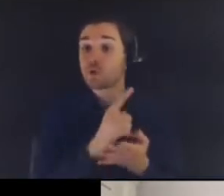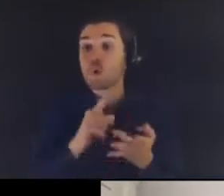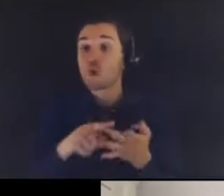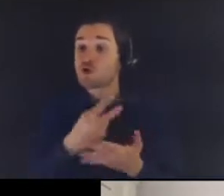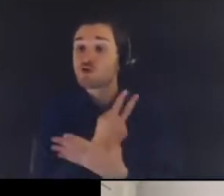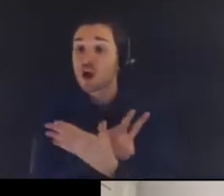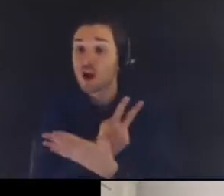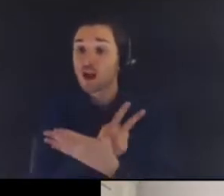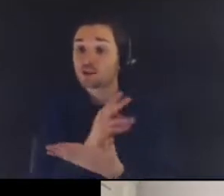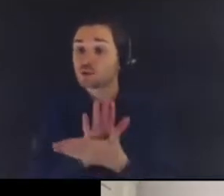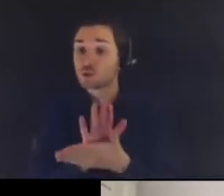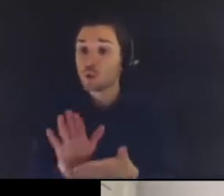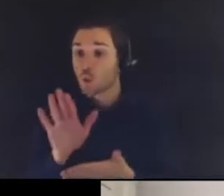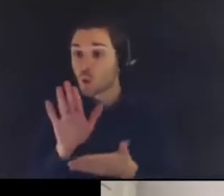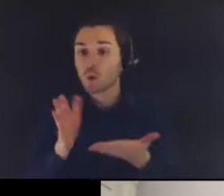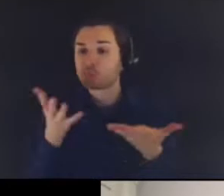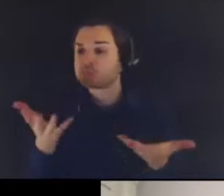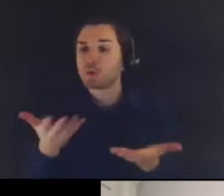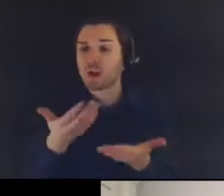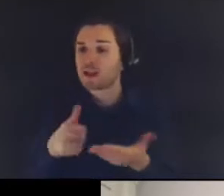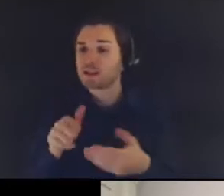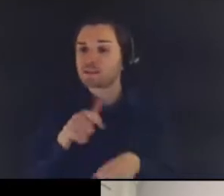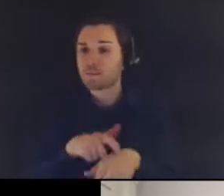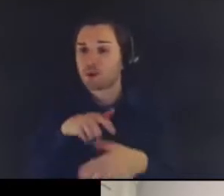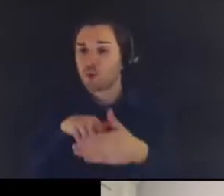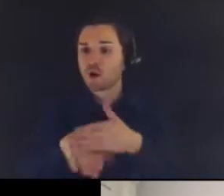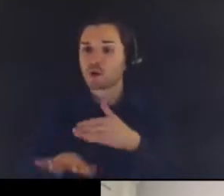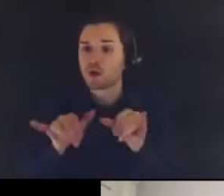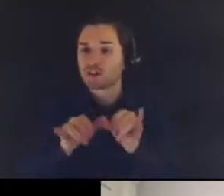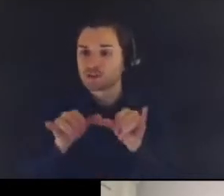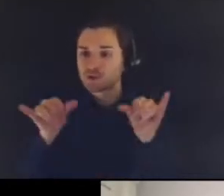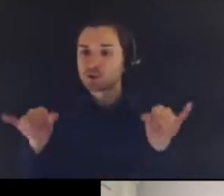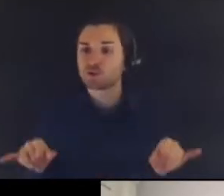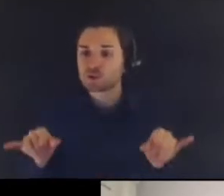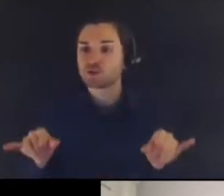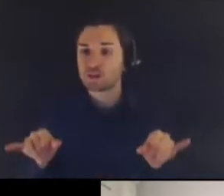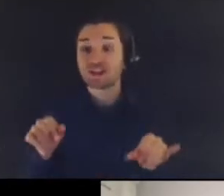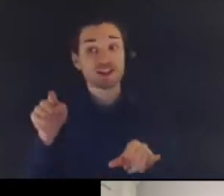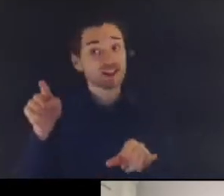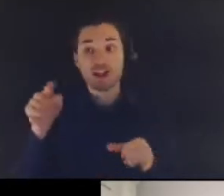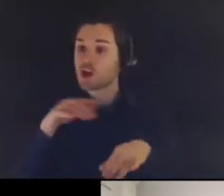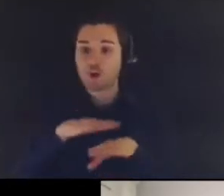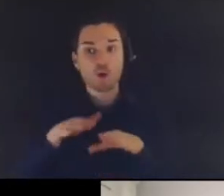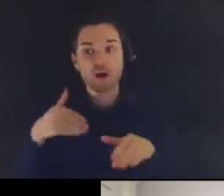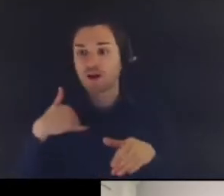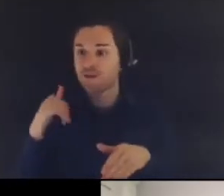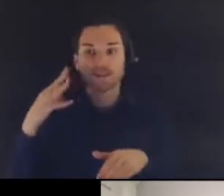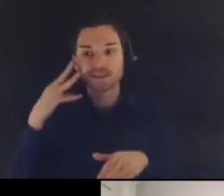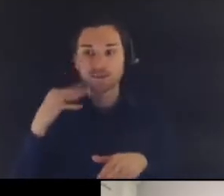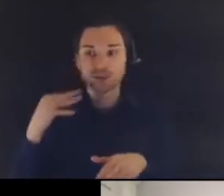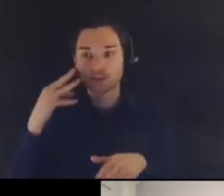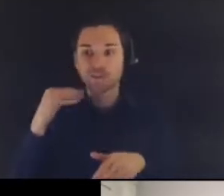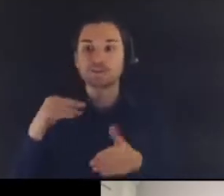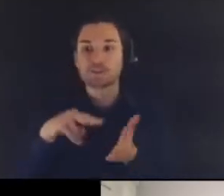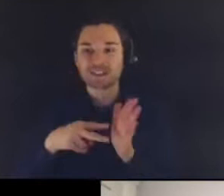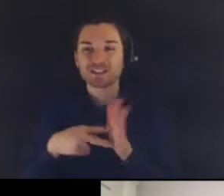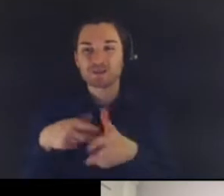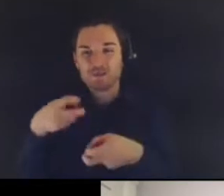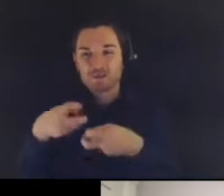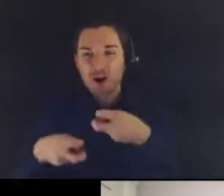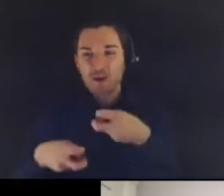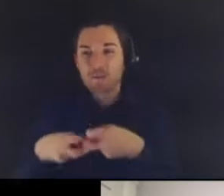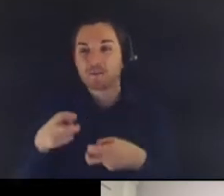there is usually no other disabled faculty, especially with your particular disability,